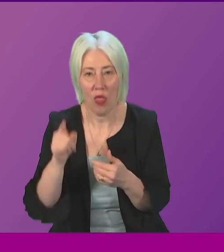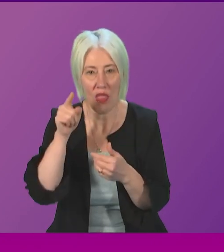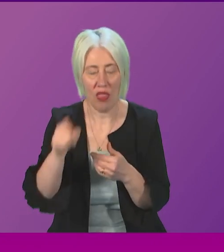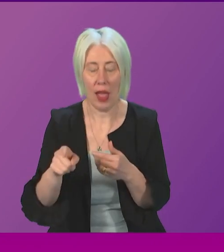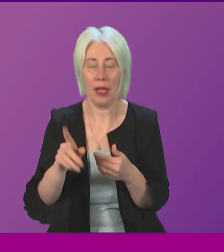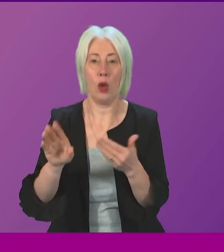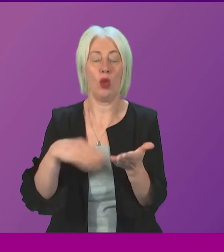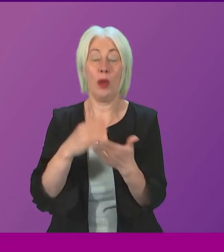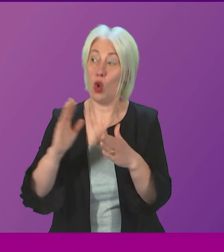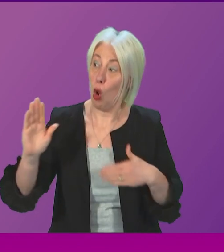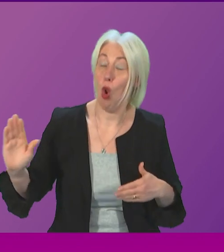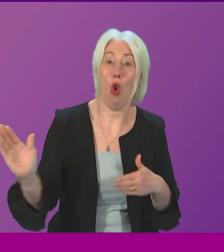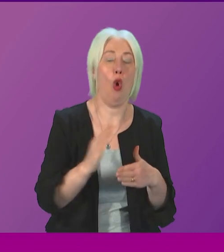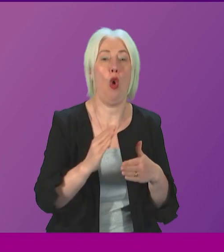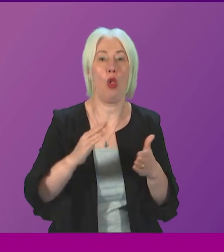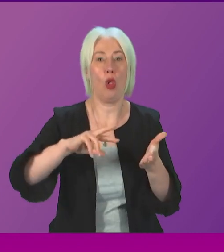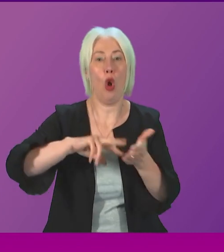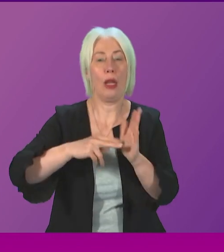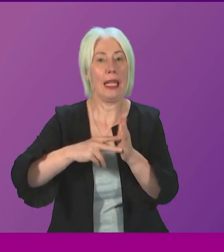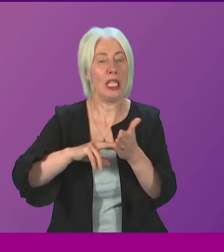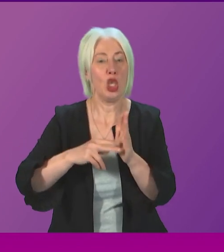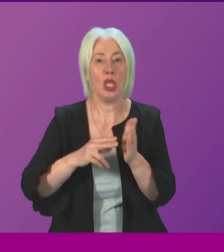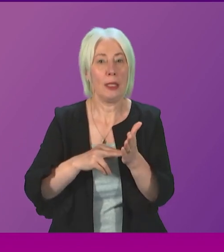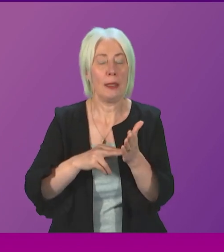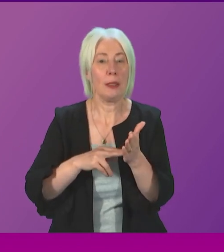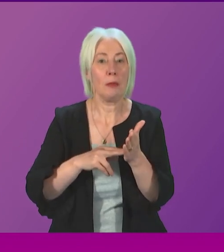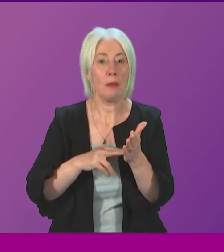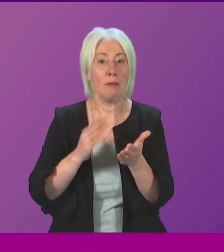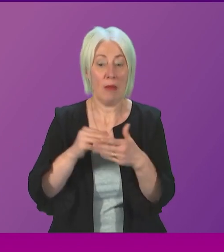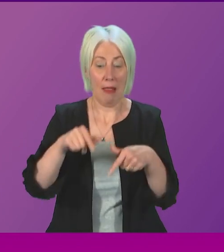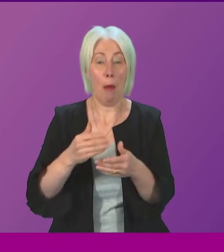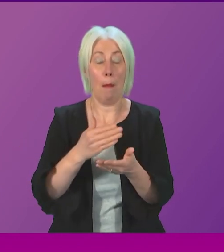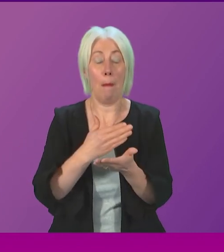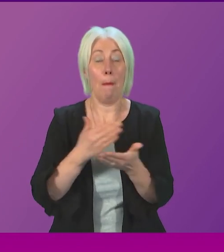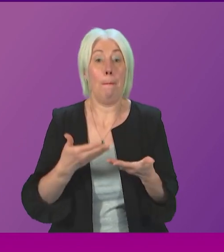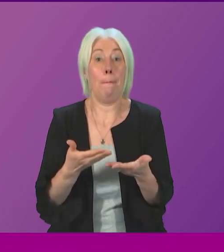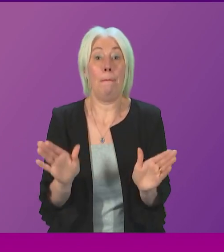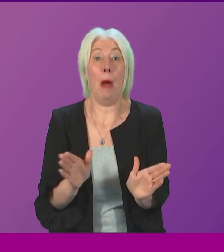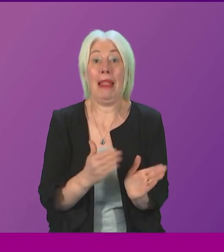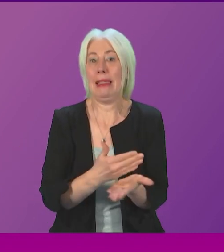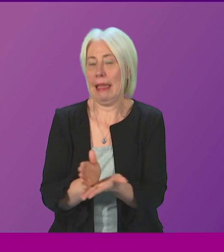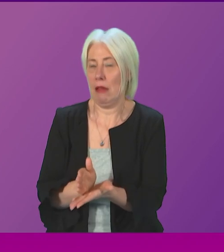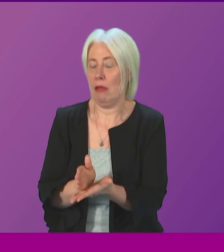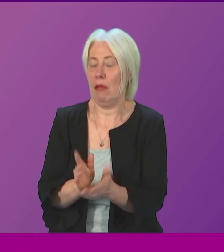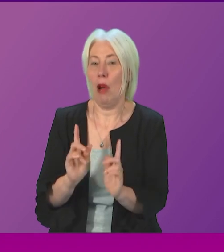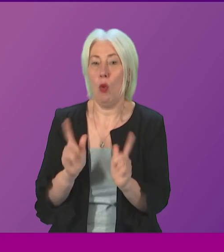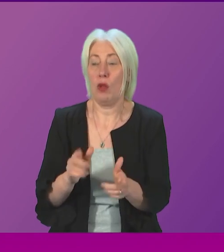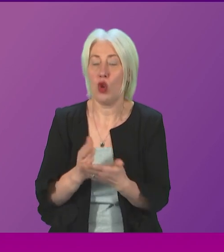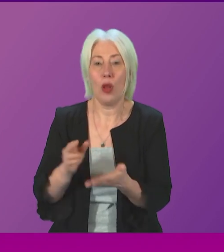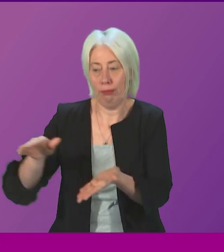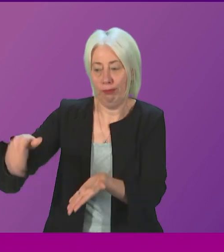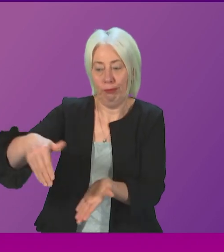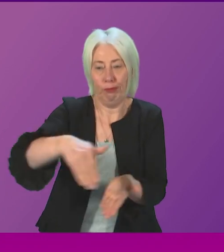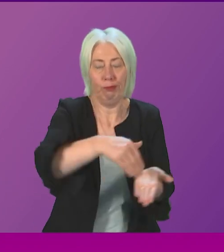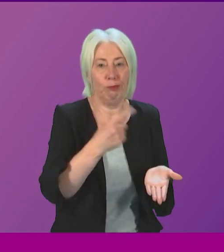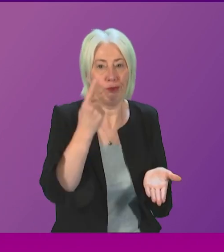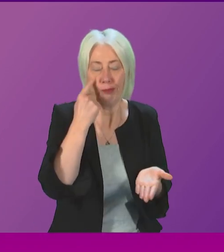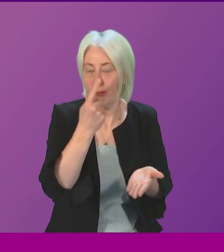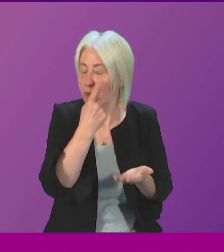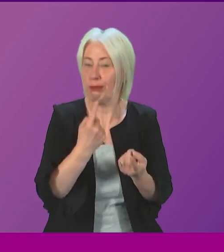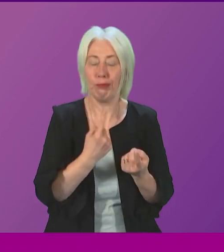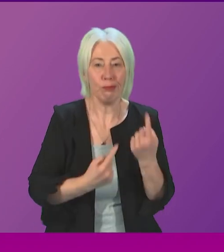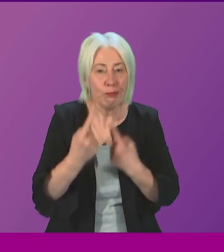particular, those in the public sector—we collect the data, we have a view on the structural